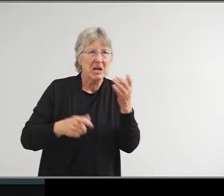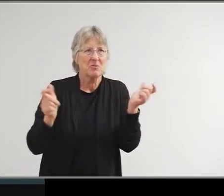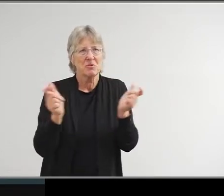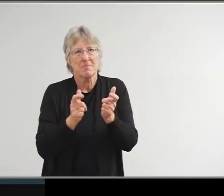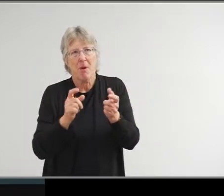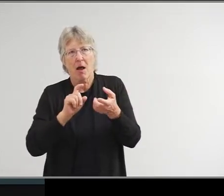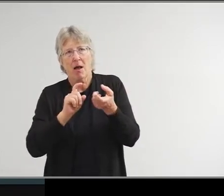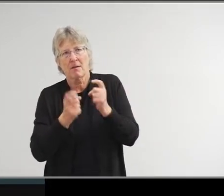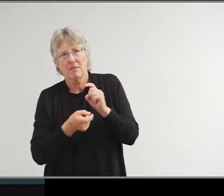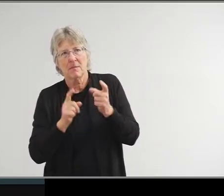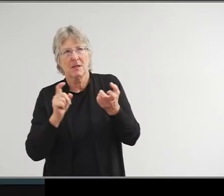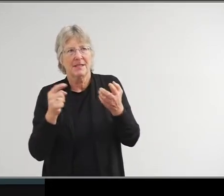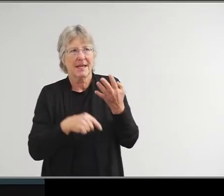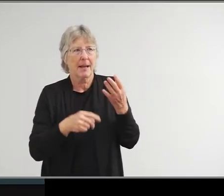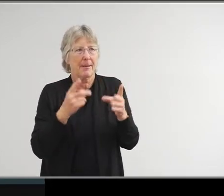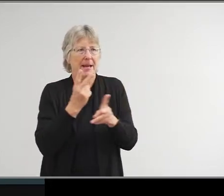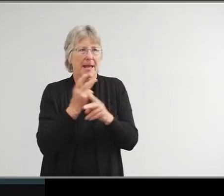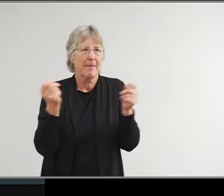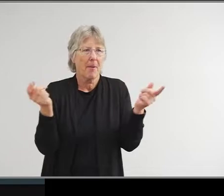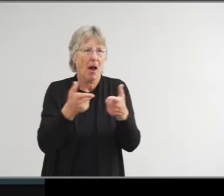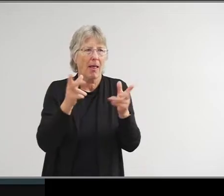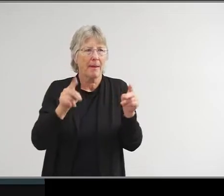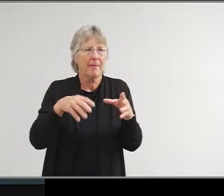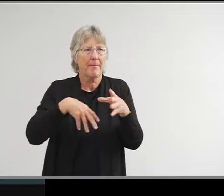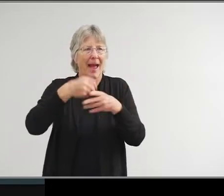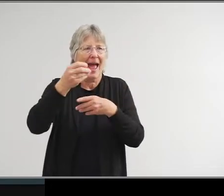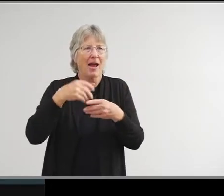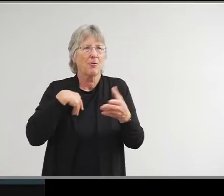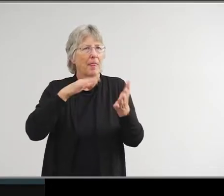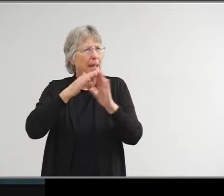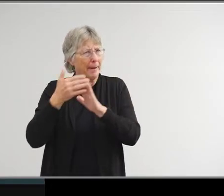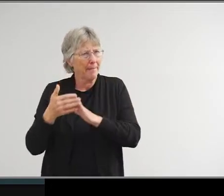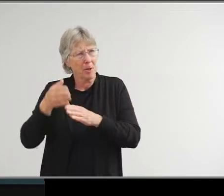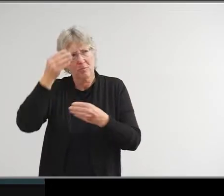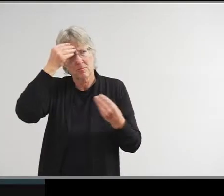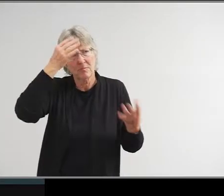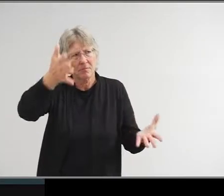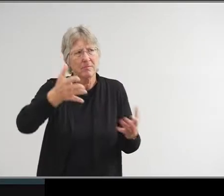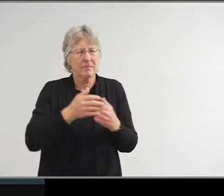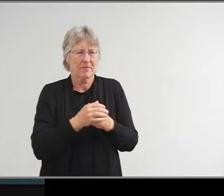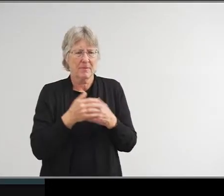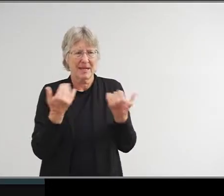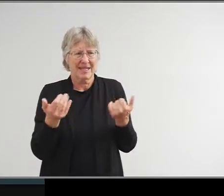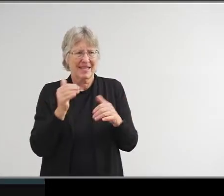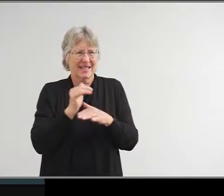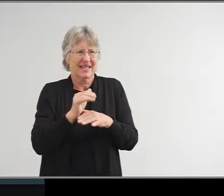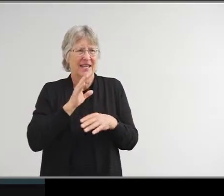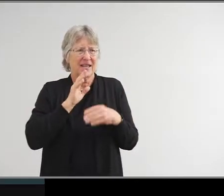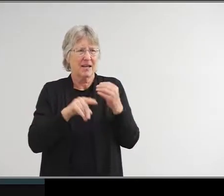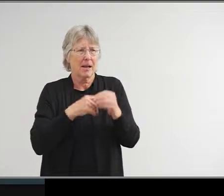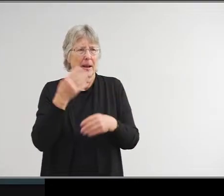to keep everyone in the community apprised. And tonight's information will be followed by a Friday community message